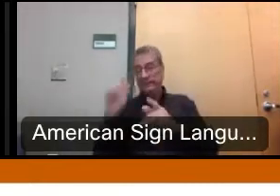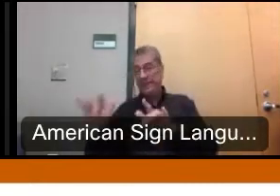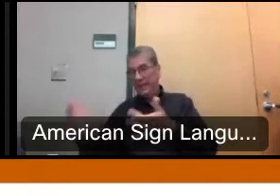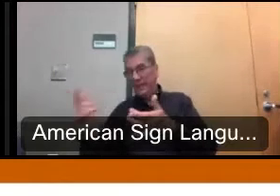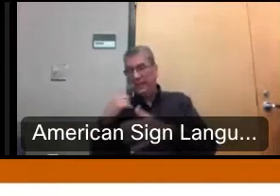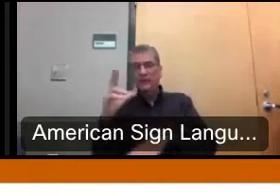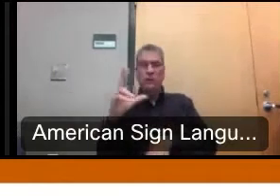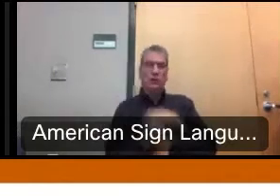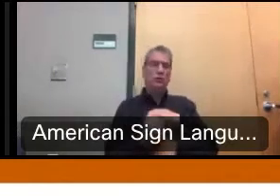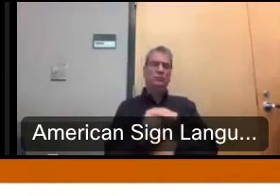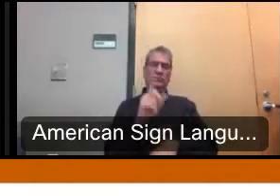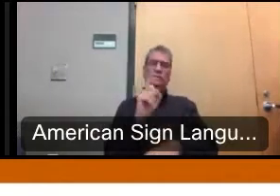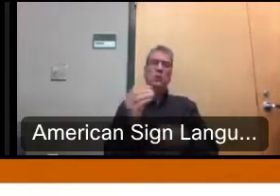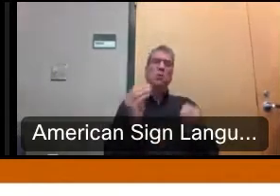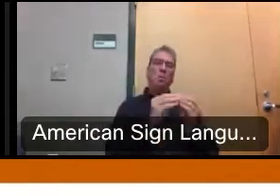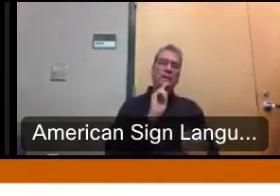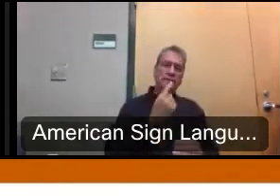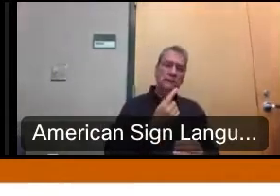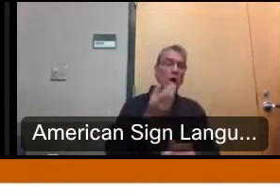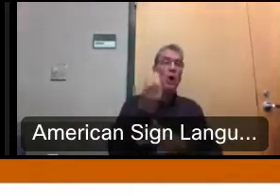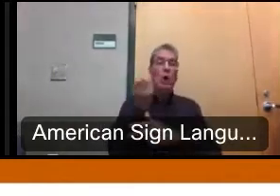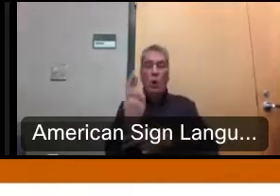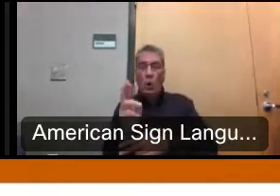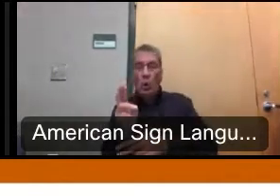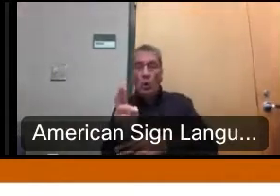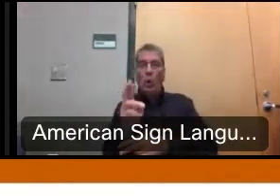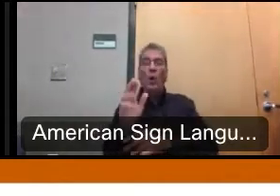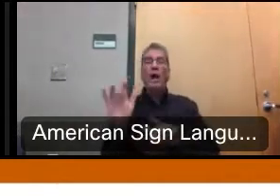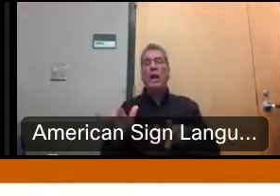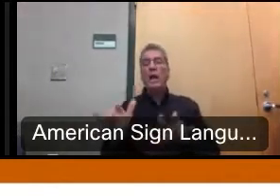like it or we just never had the right like, lighter idea that would have achieved that.